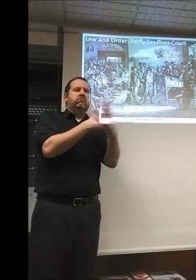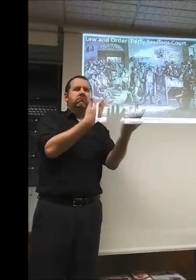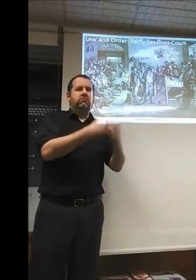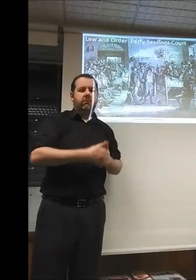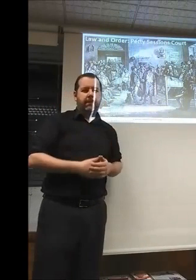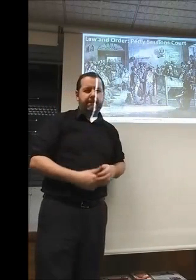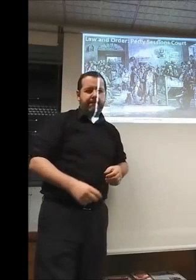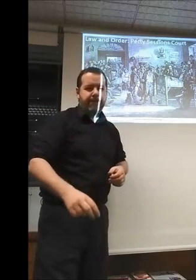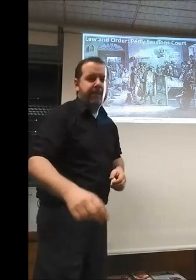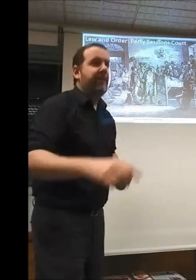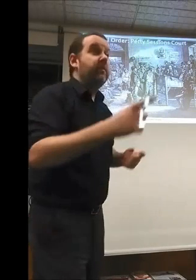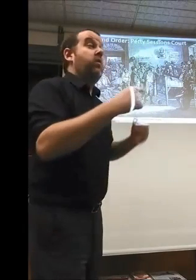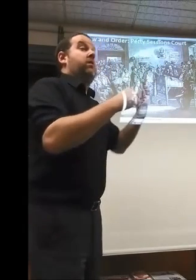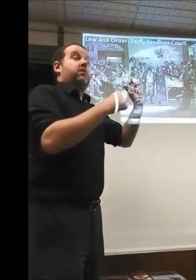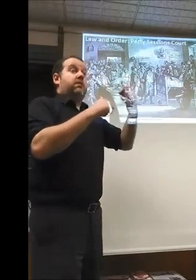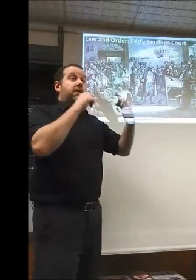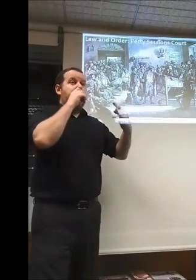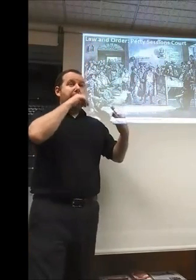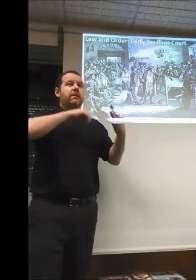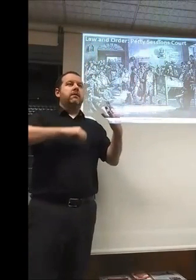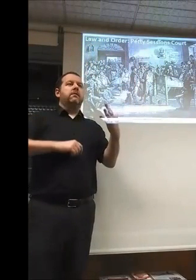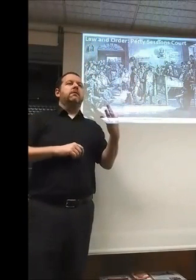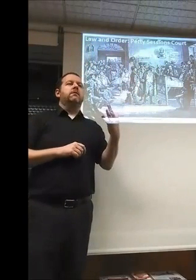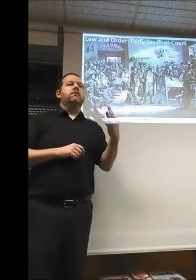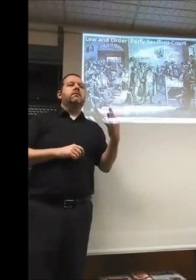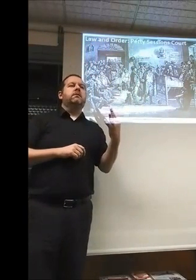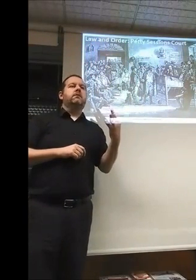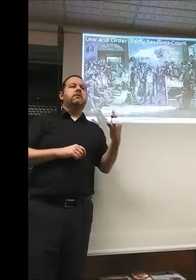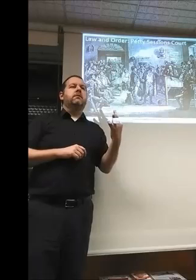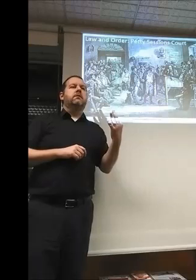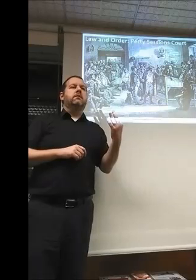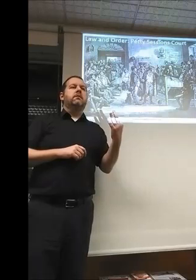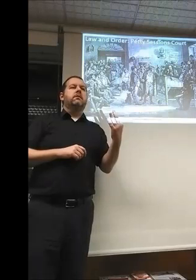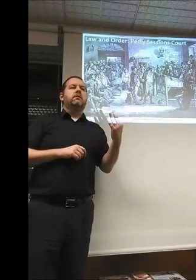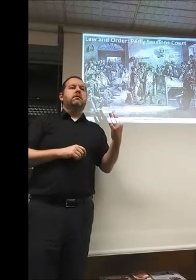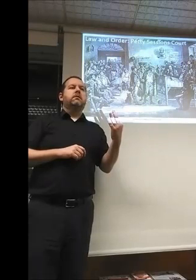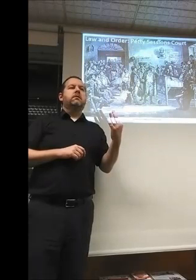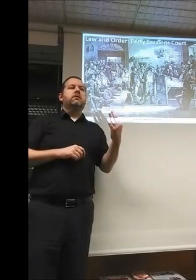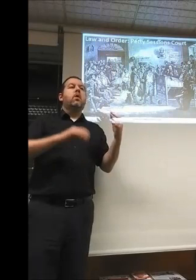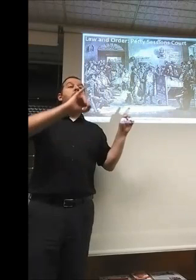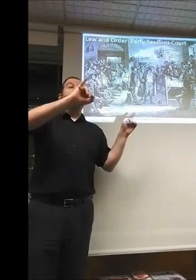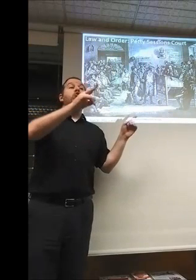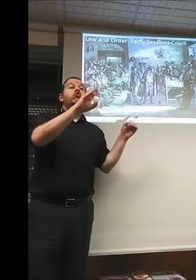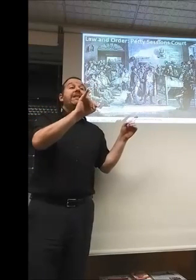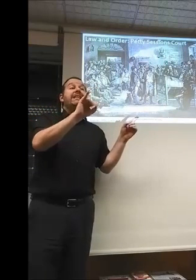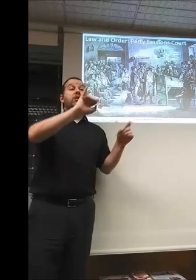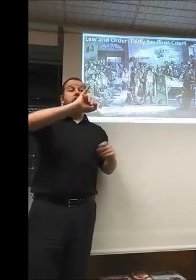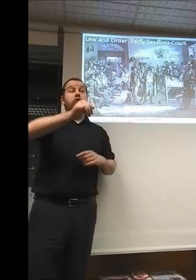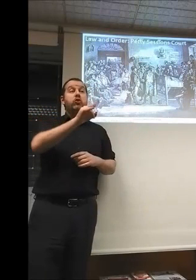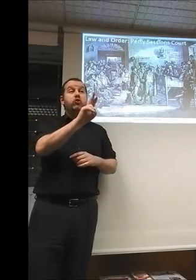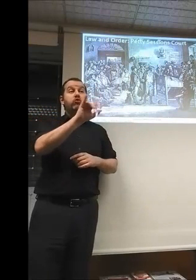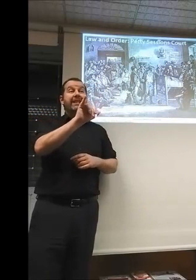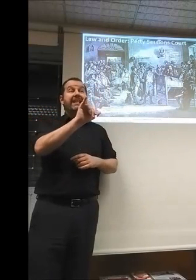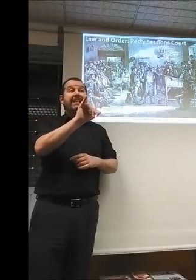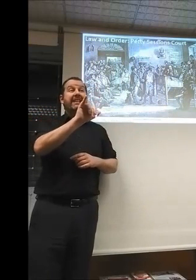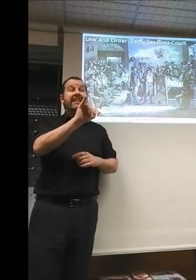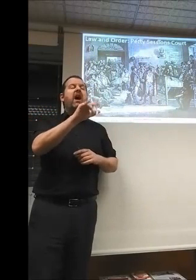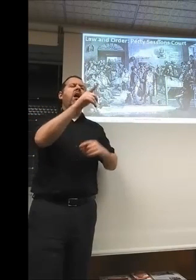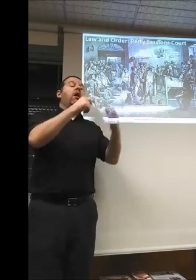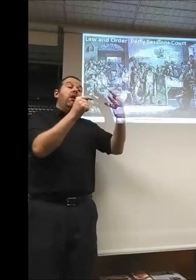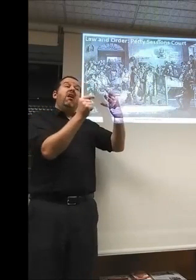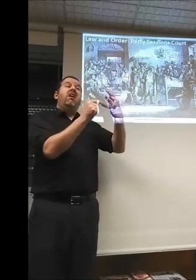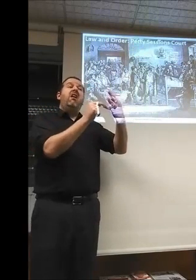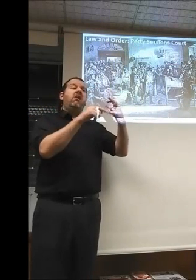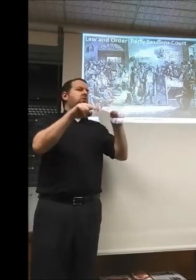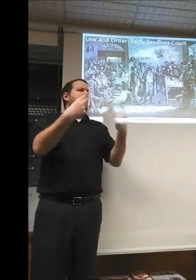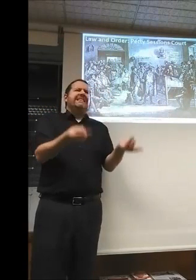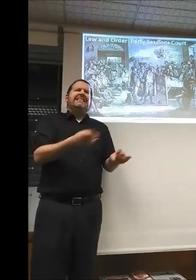was before that.